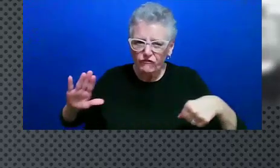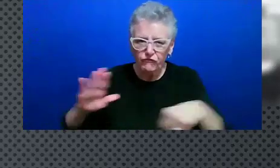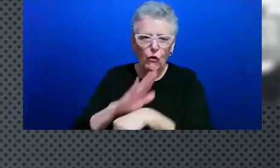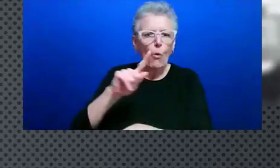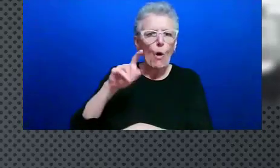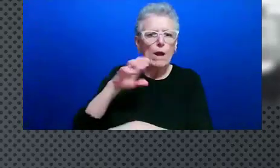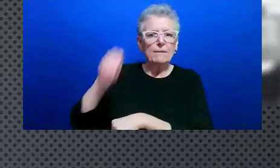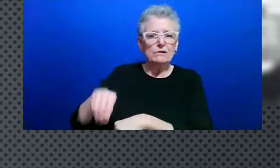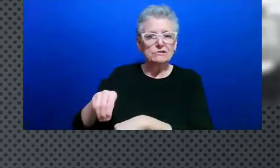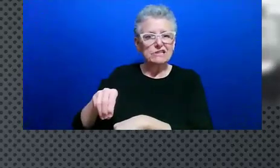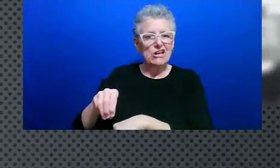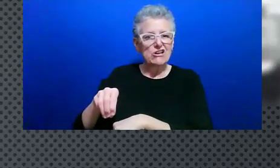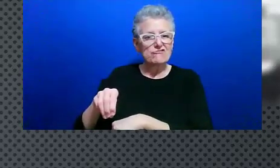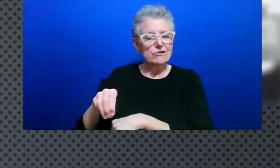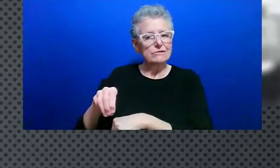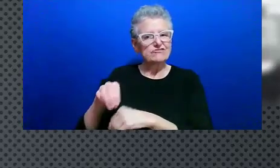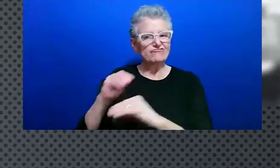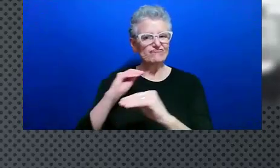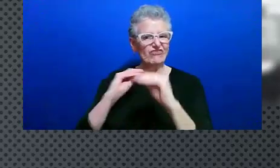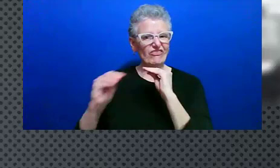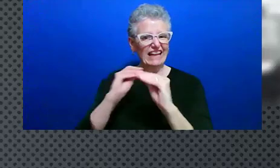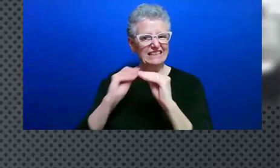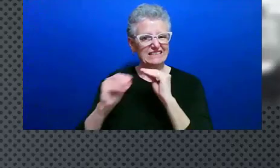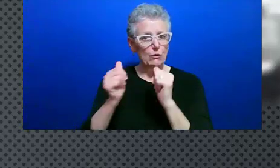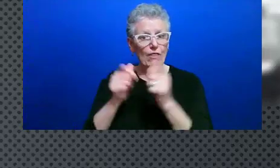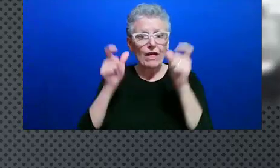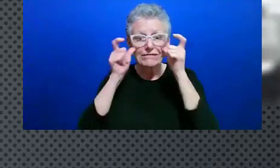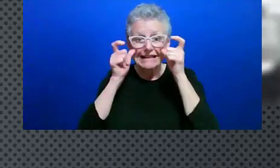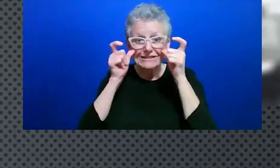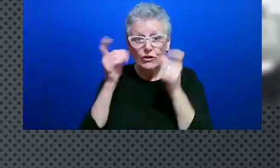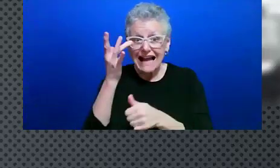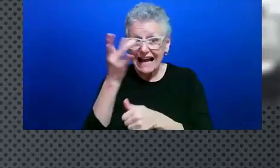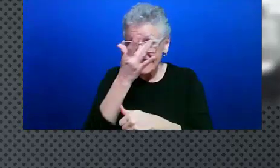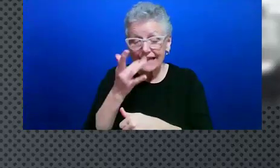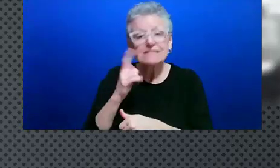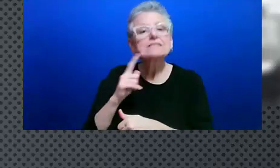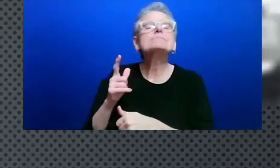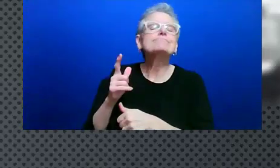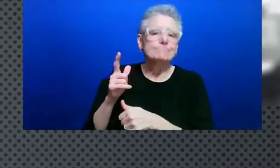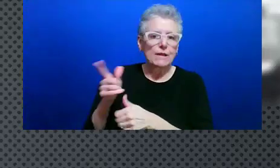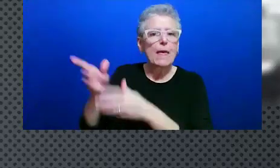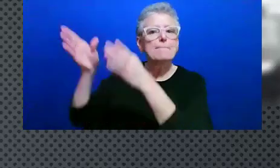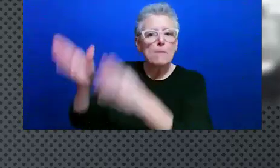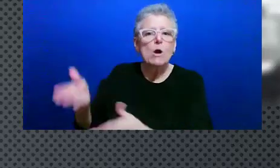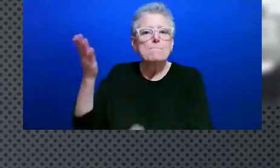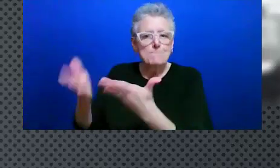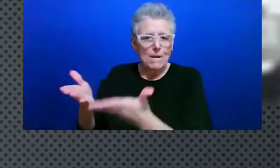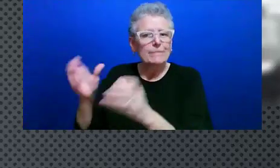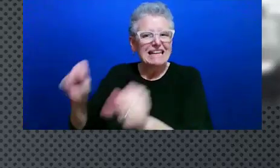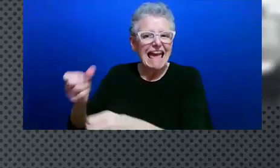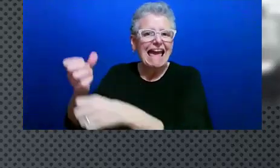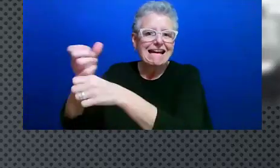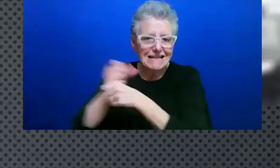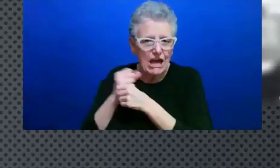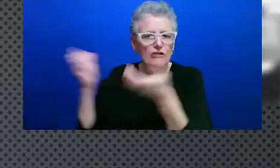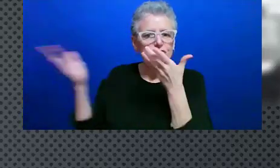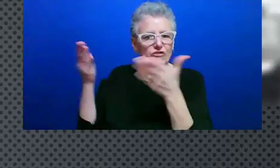with glasses or contacts, then that person is probably eligible. So that would include